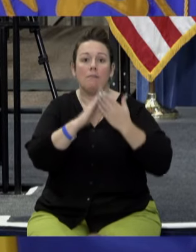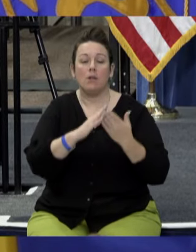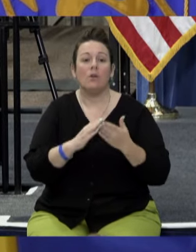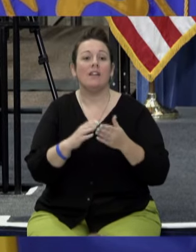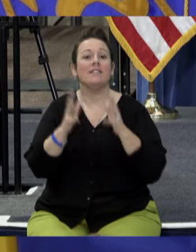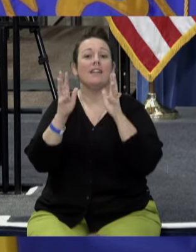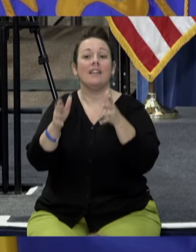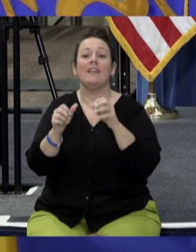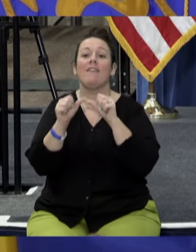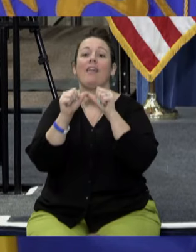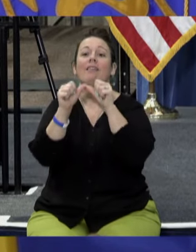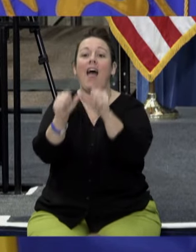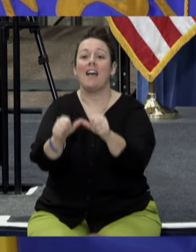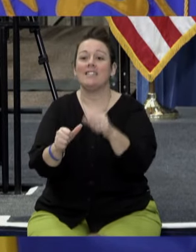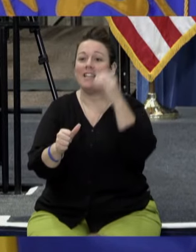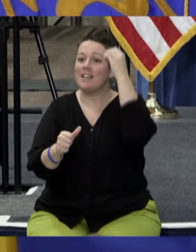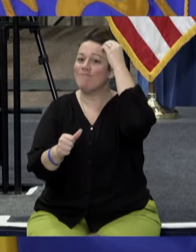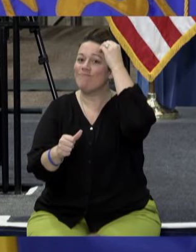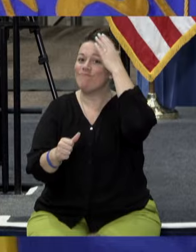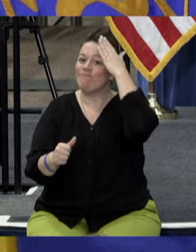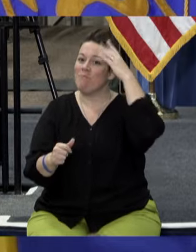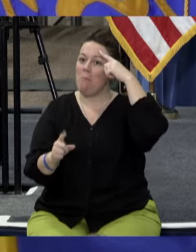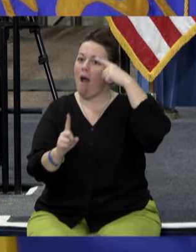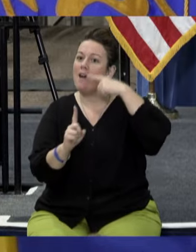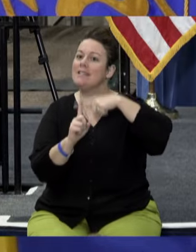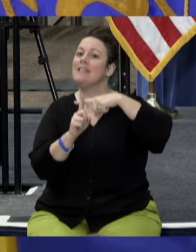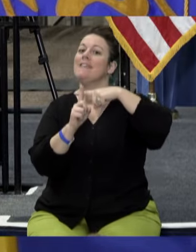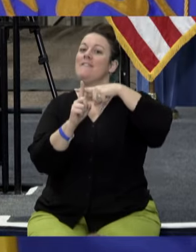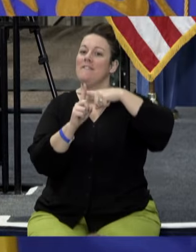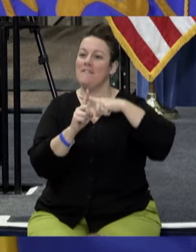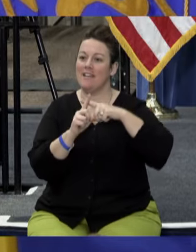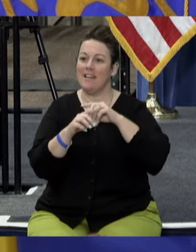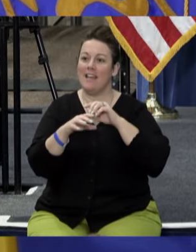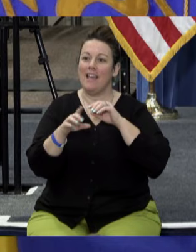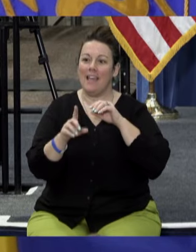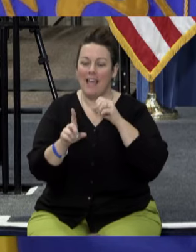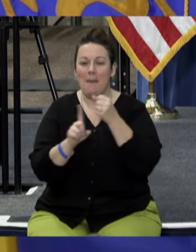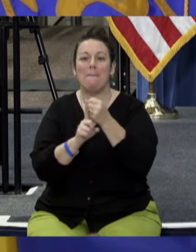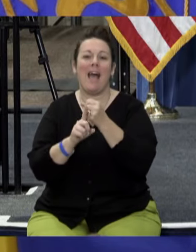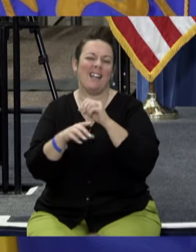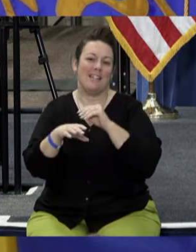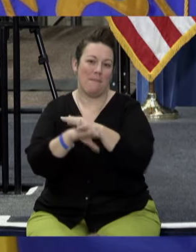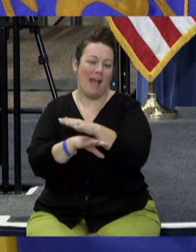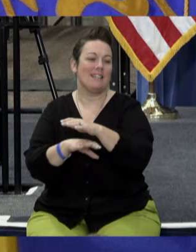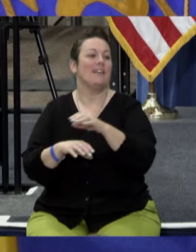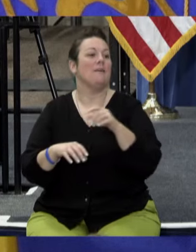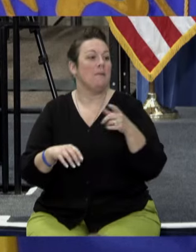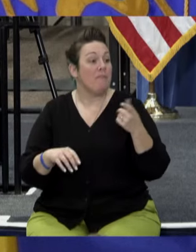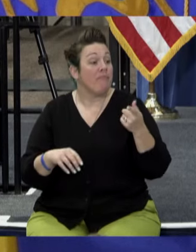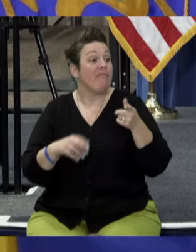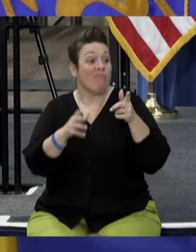positive impact. They make it possible for people with IDD to register to vote and get